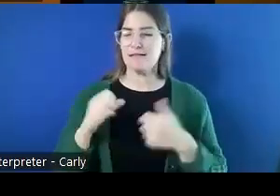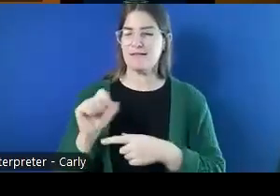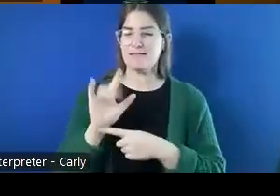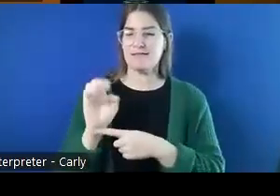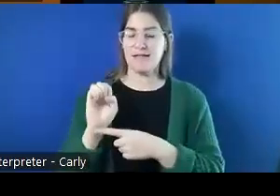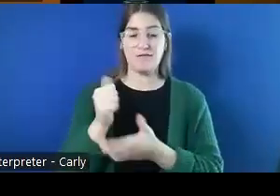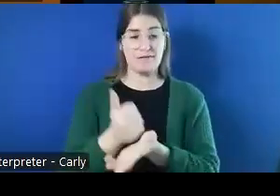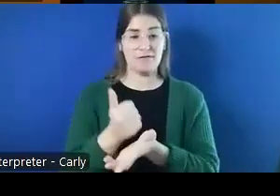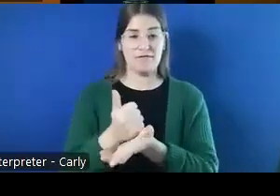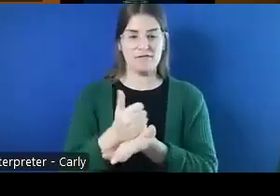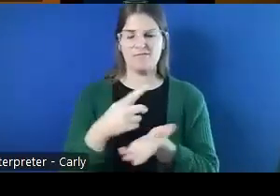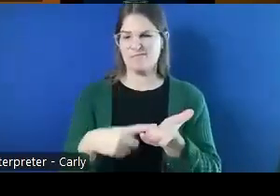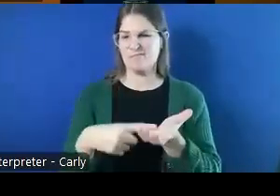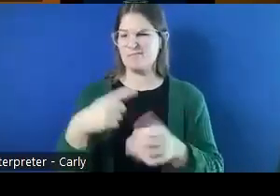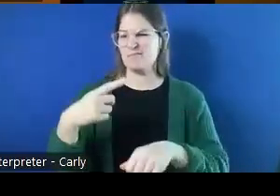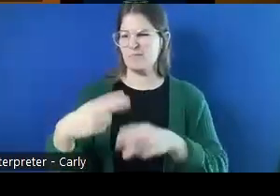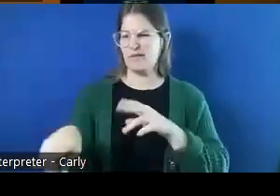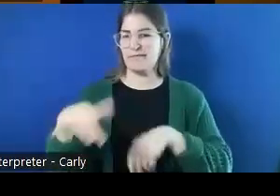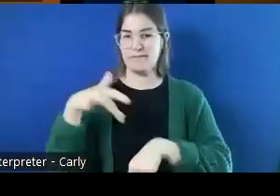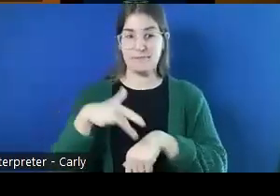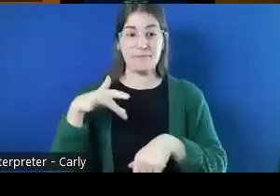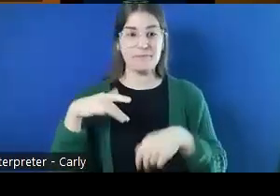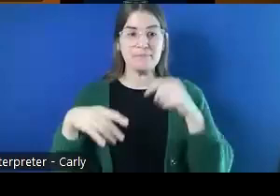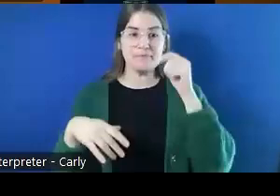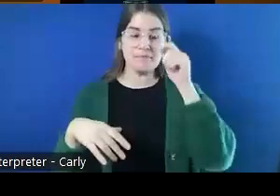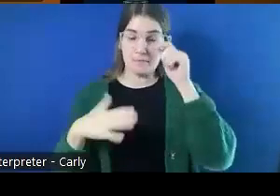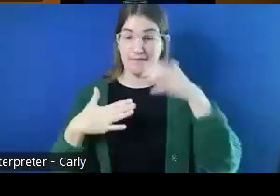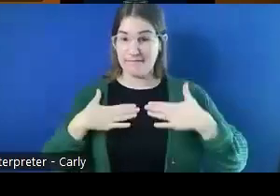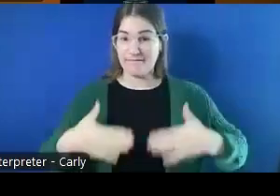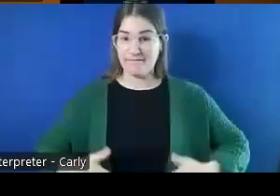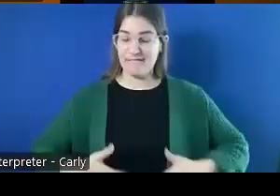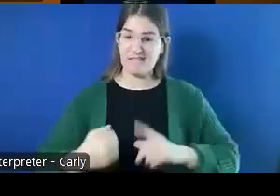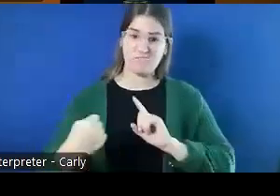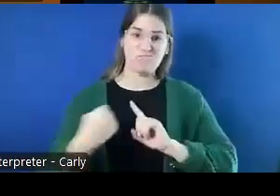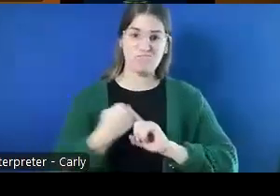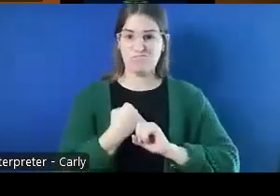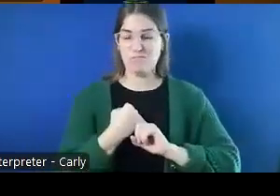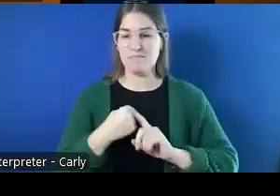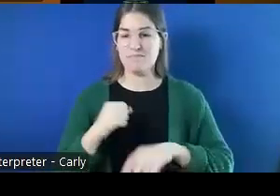the physical toll of of cancer on caregiving um and a lot of these multifaceted approaches that